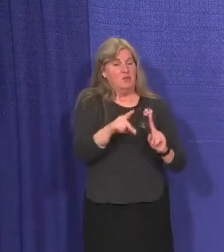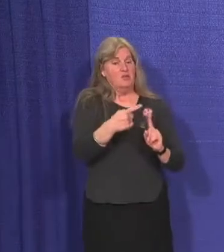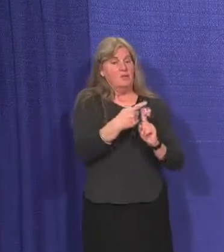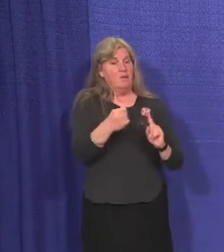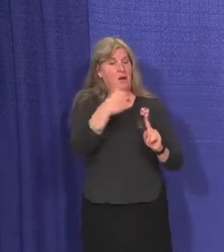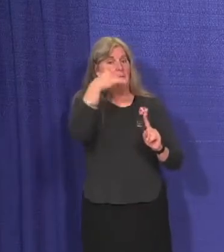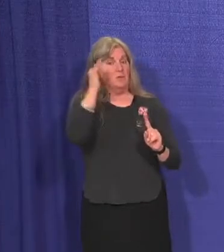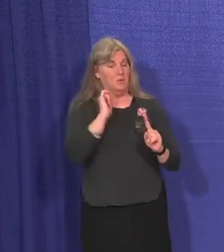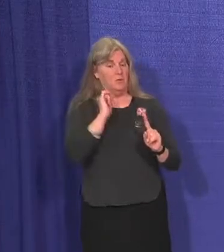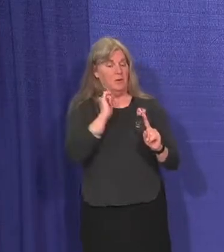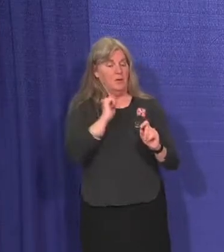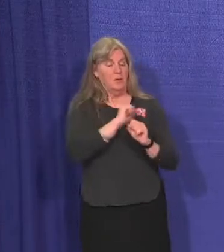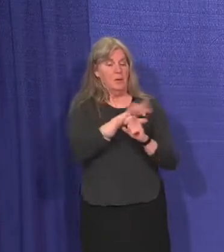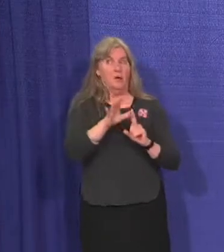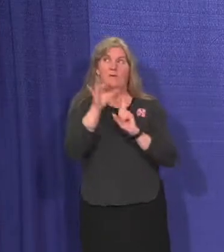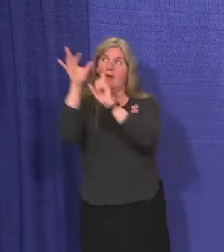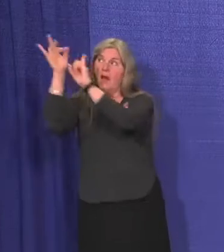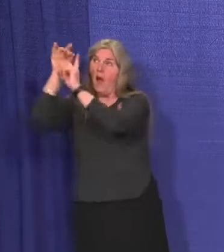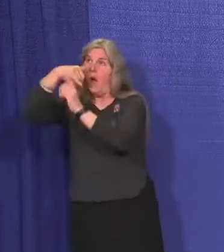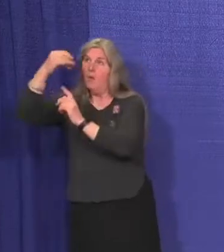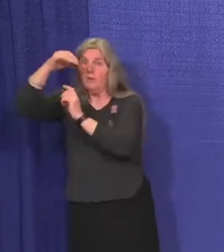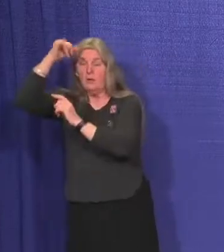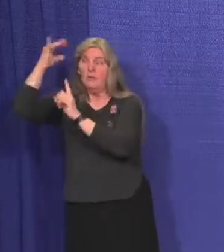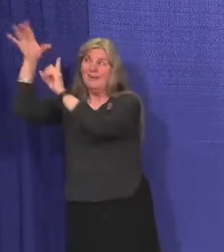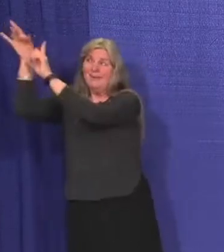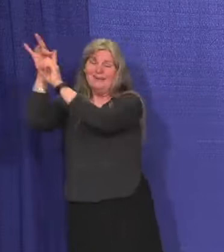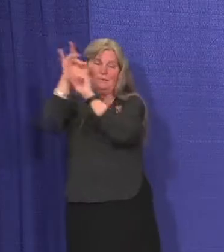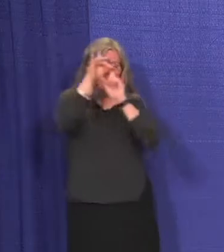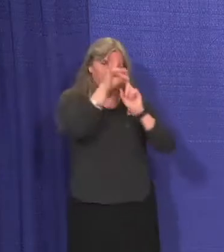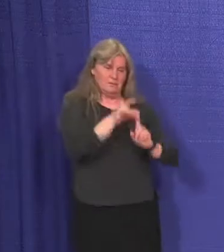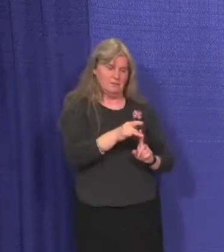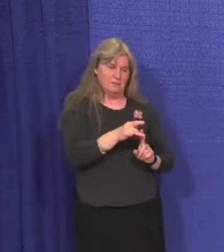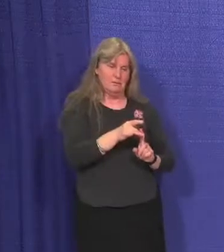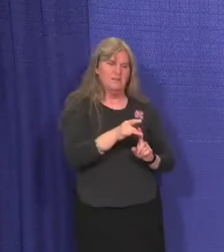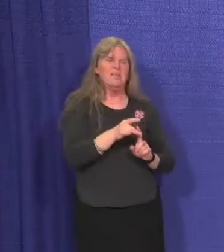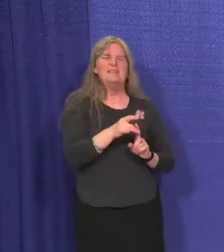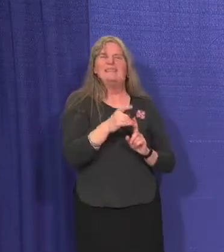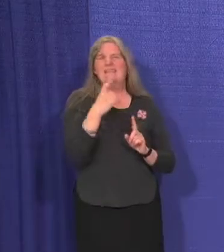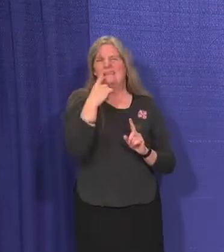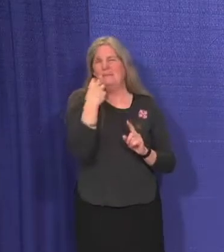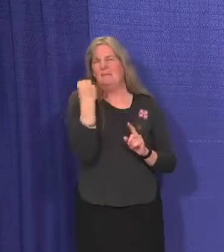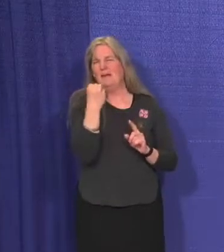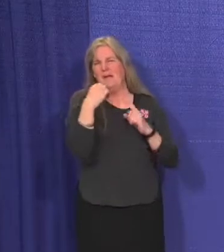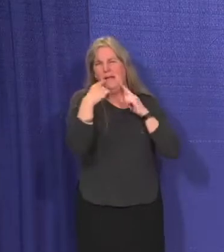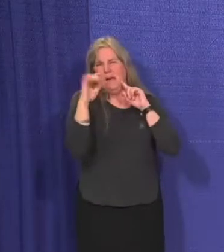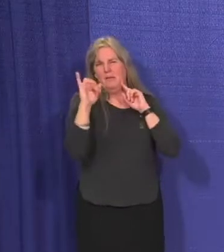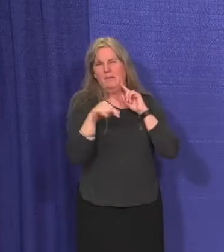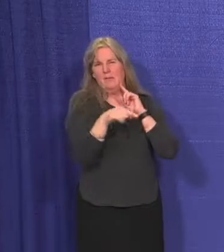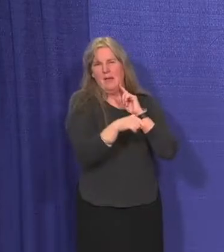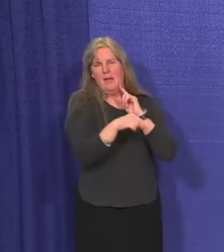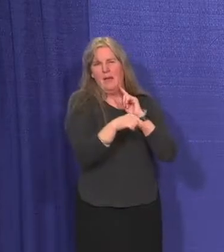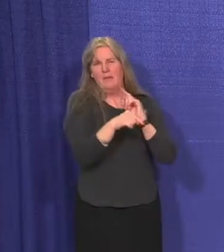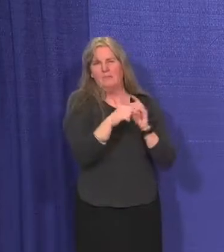job. My sympathies also go to the families of the most recently